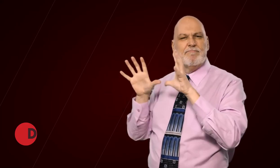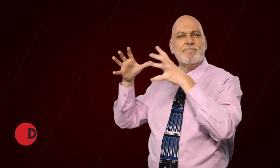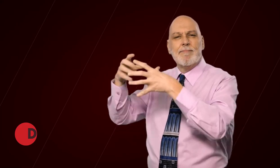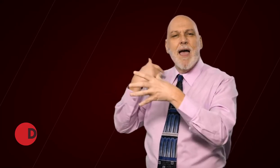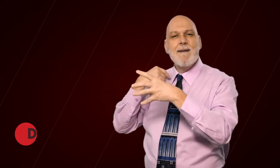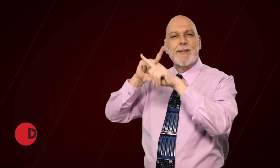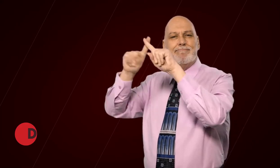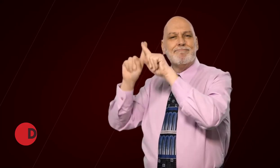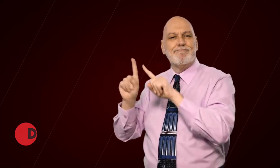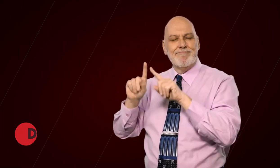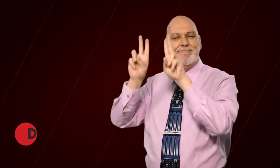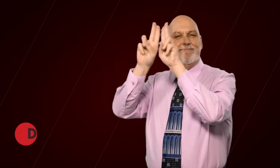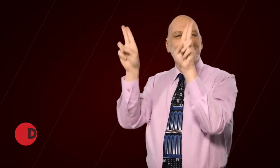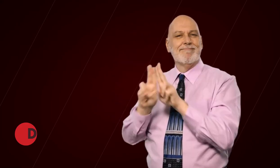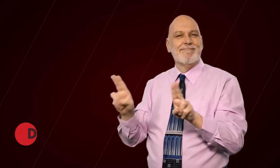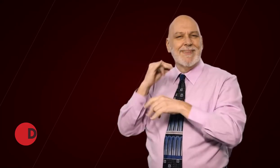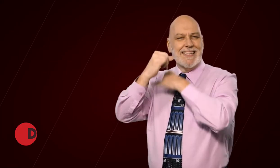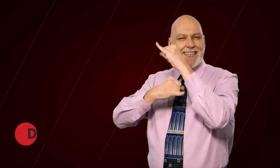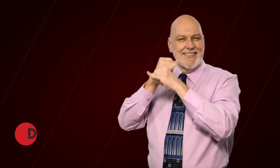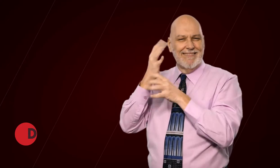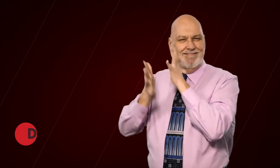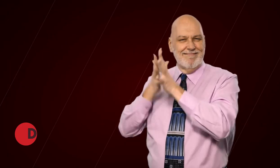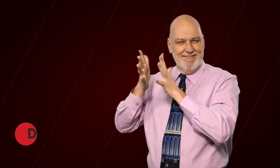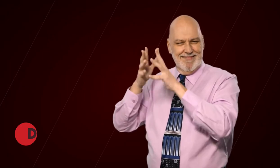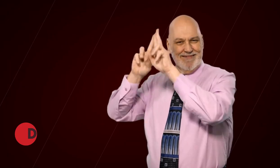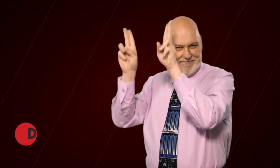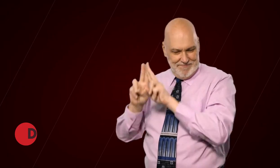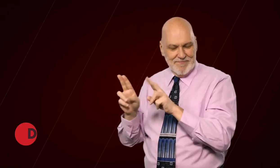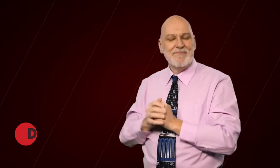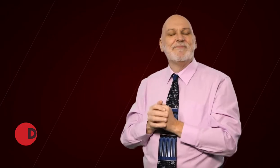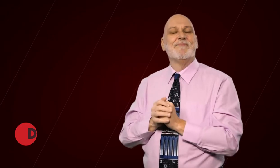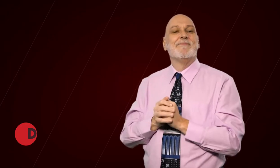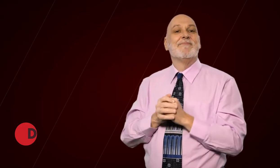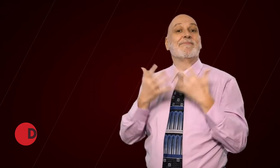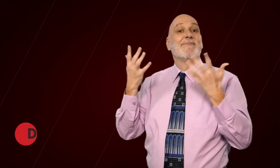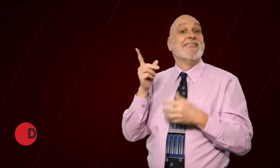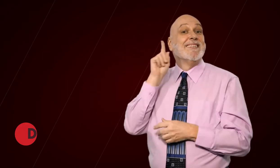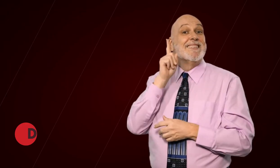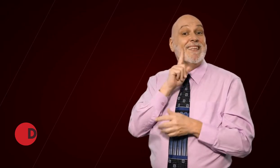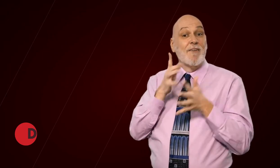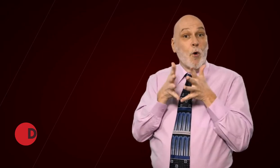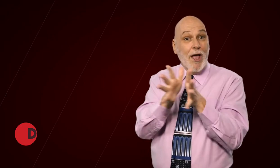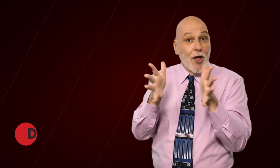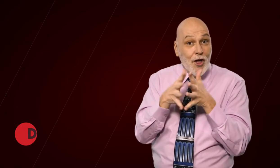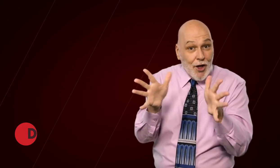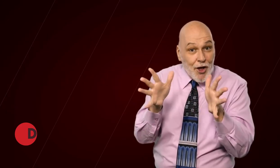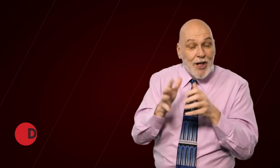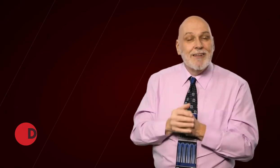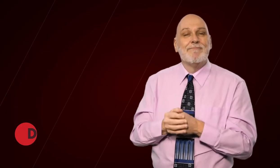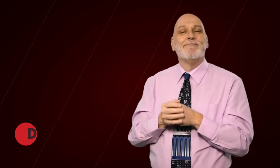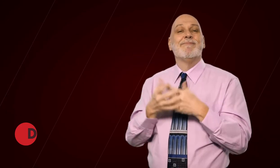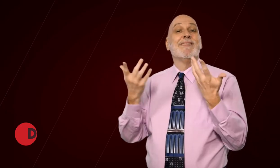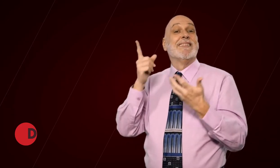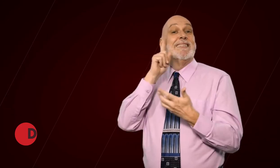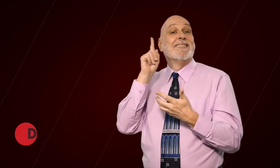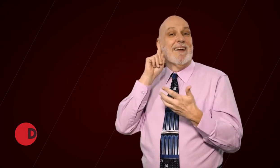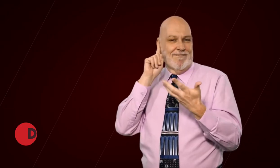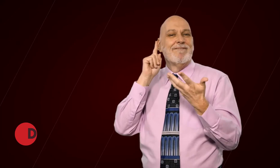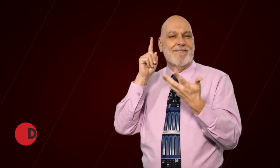H3 World TV produces TV shows in International Sign -